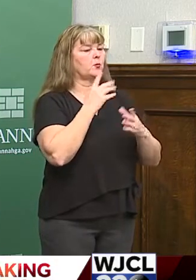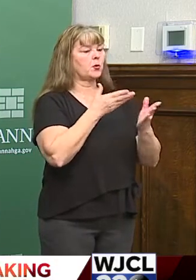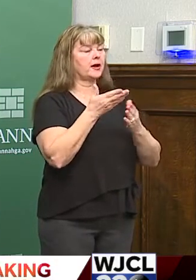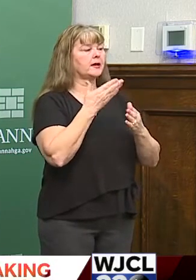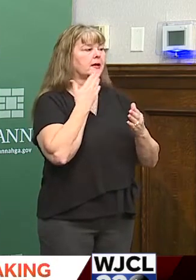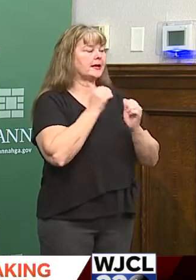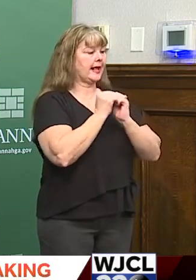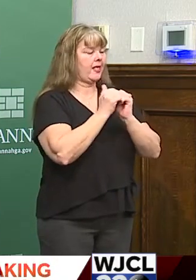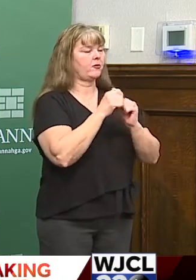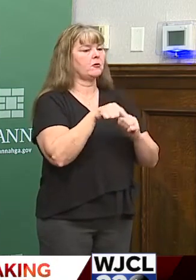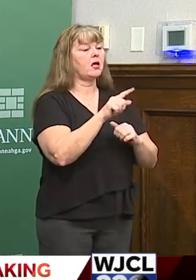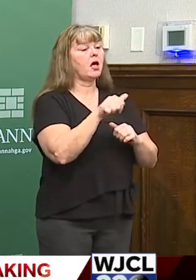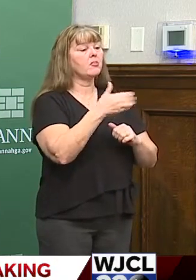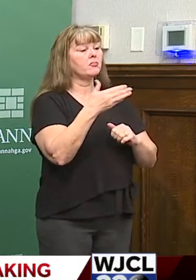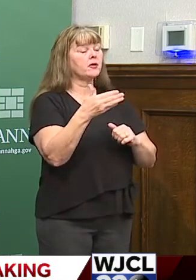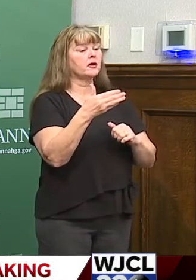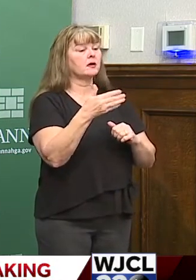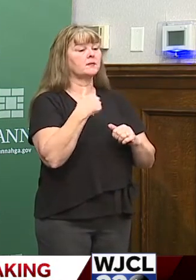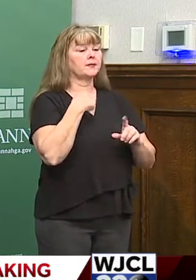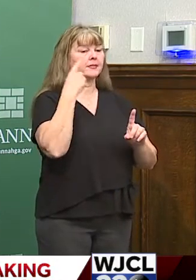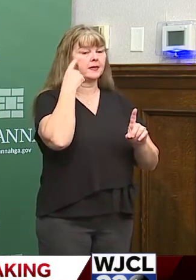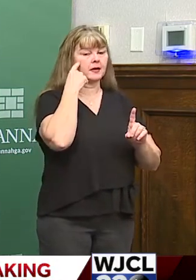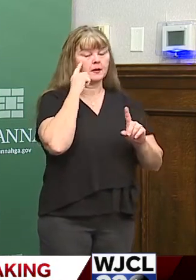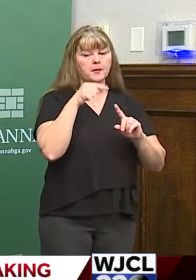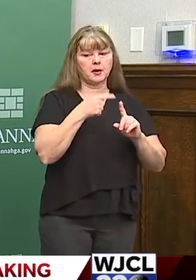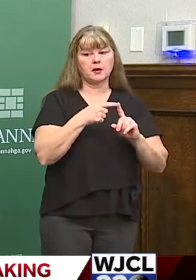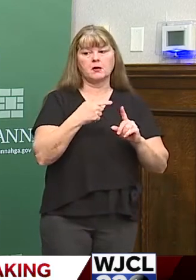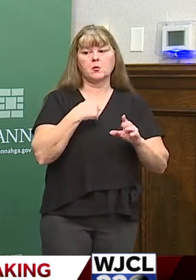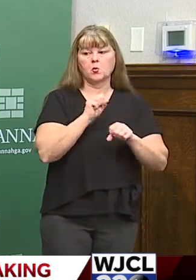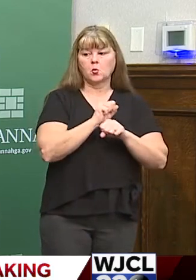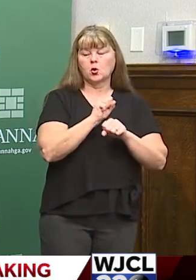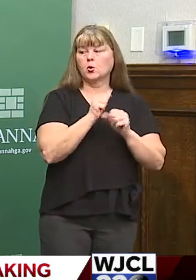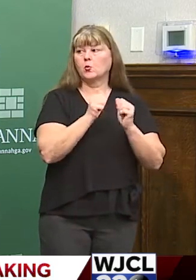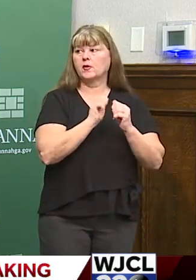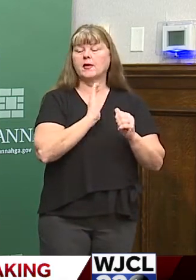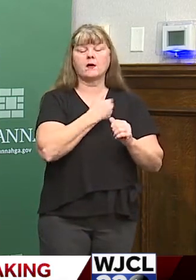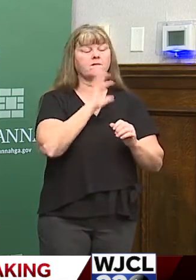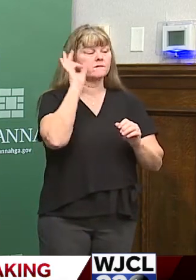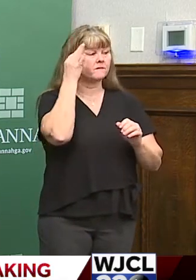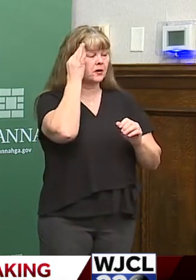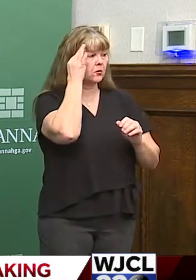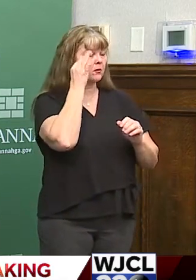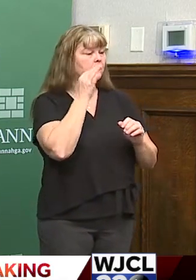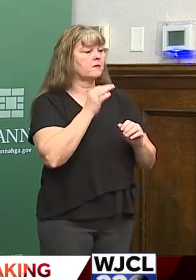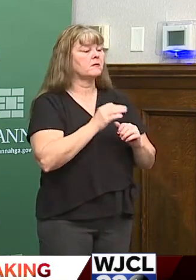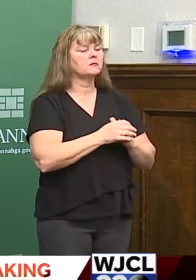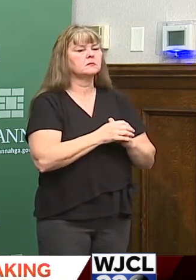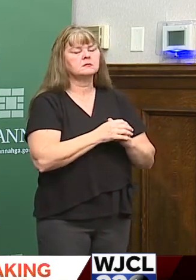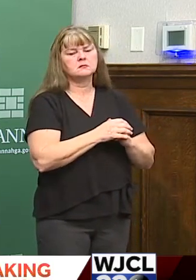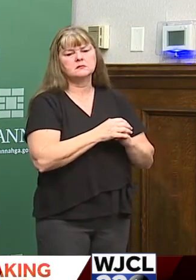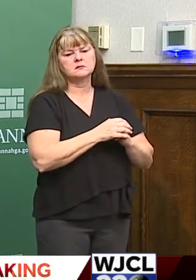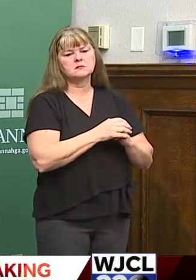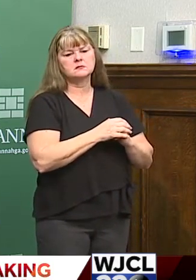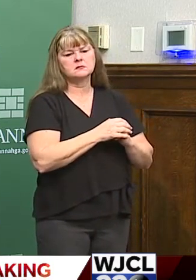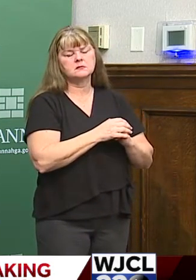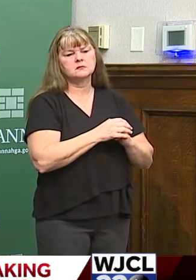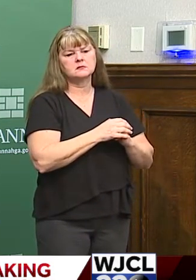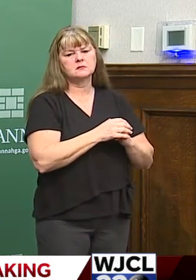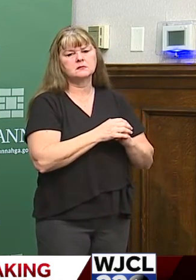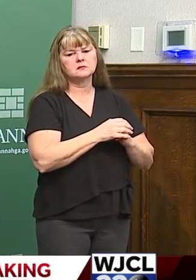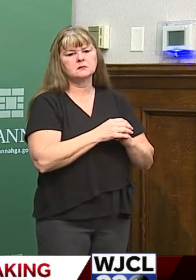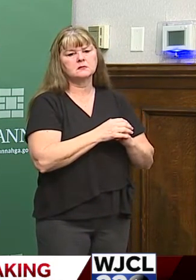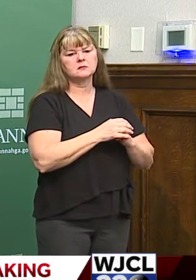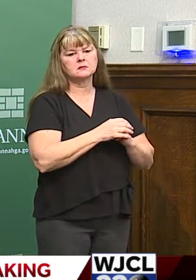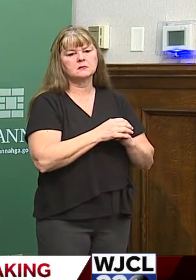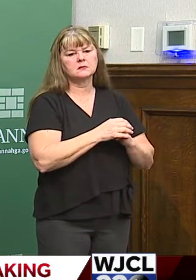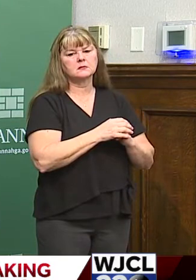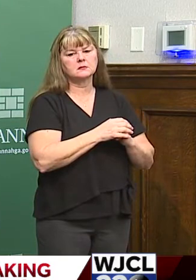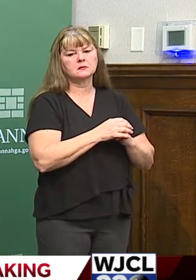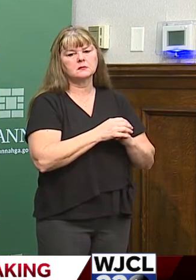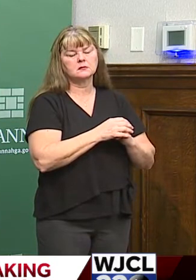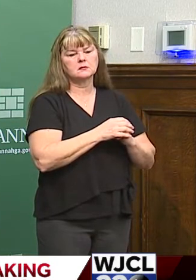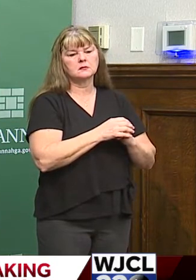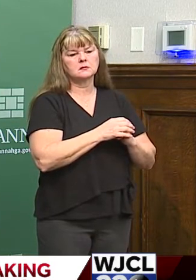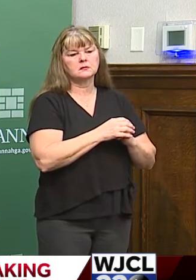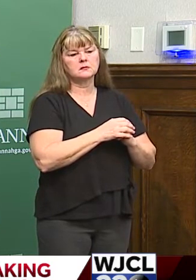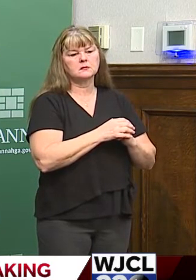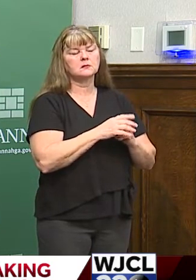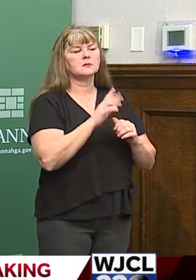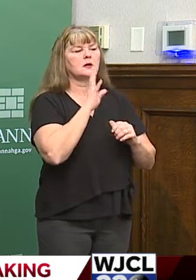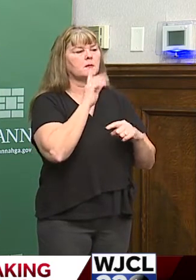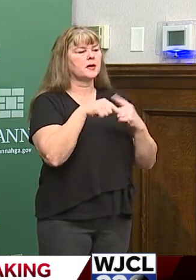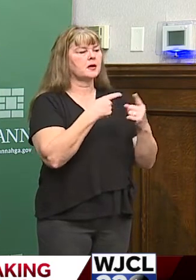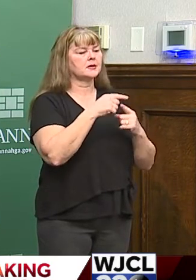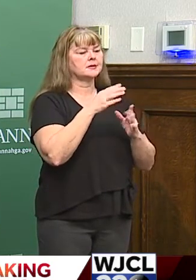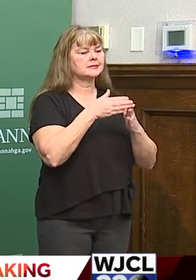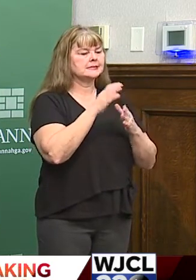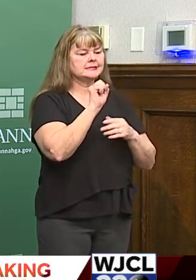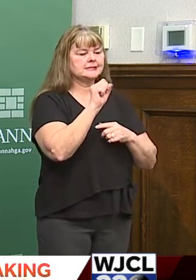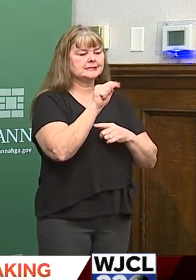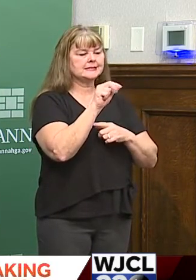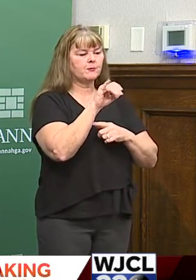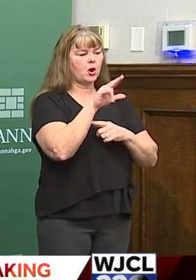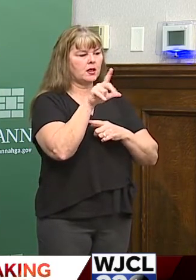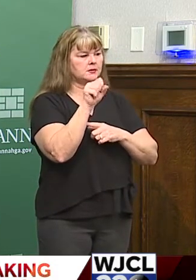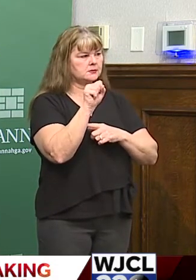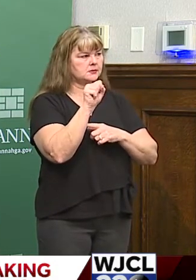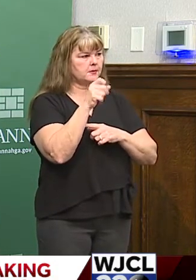WE'RE USING THE COLLECTIVE STRENGTH OF THE CITY TO BRING THE OTHER THING THAT'S BEEN ON MY MIND AND I'VE BEEN WORKING WITH OUR FEDERAL PARTNERS, AS YOU KNOW, WITH THE STIMULUS